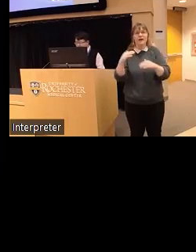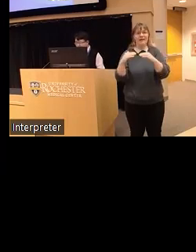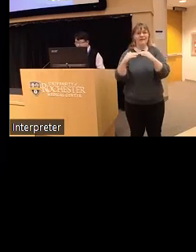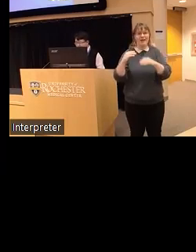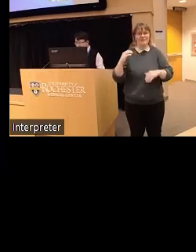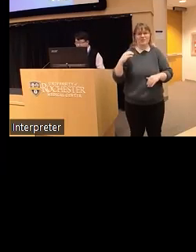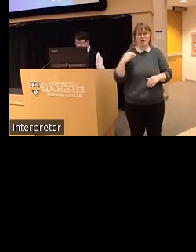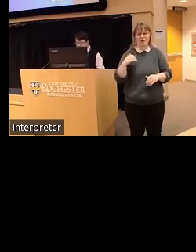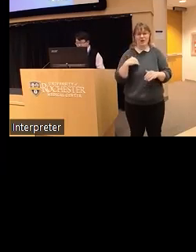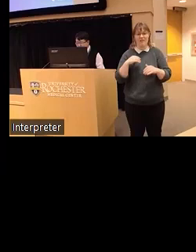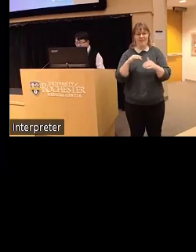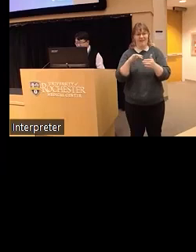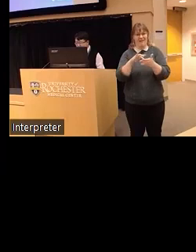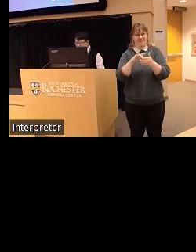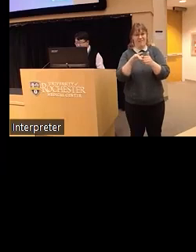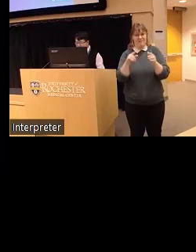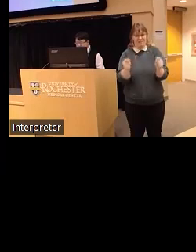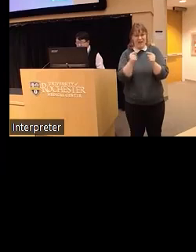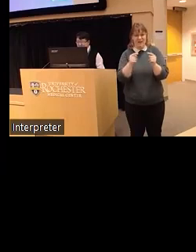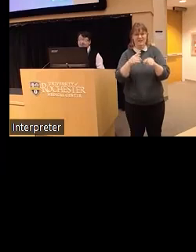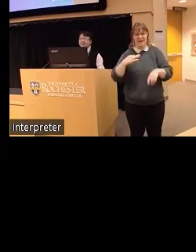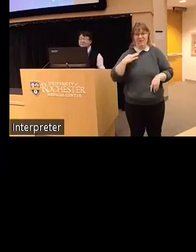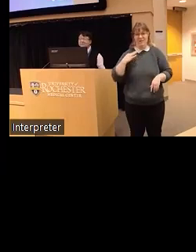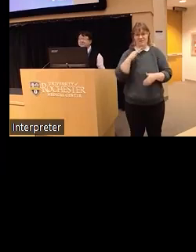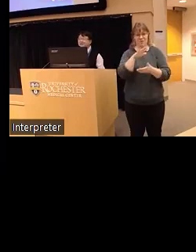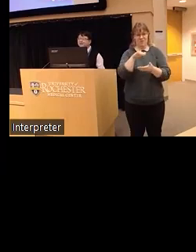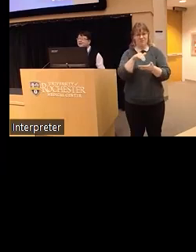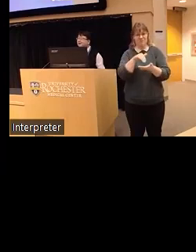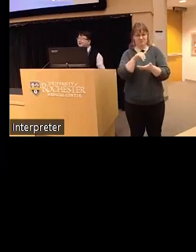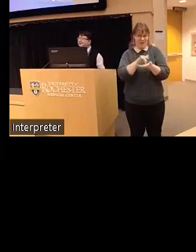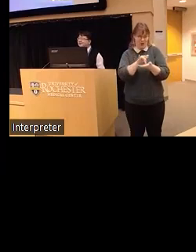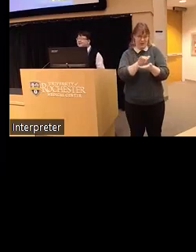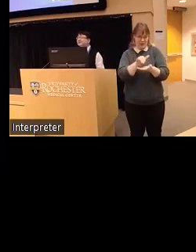department of anesthesiology at University of Pittsburgh medical center uh it's hard